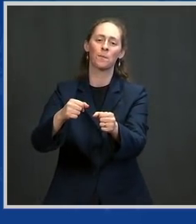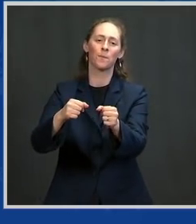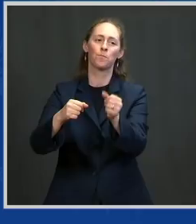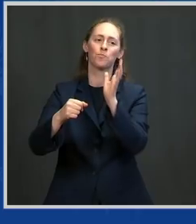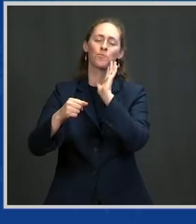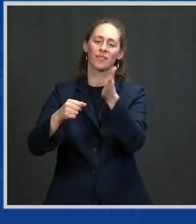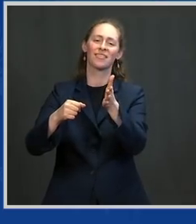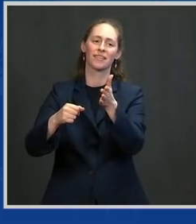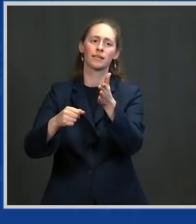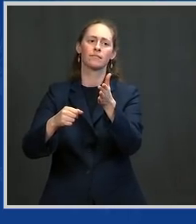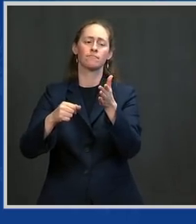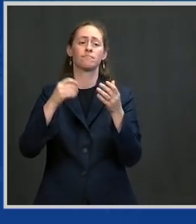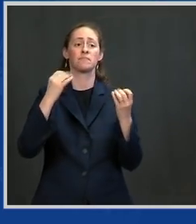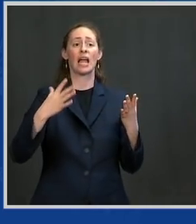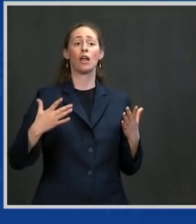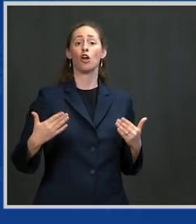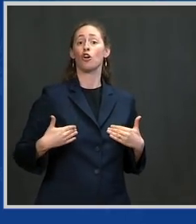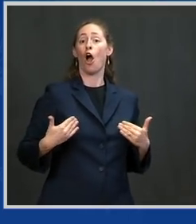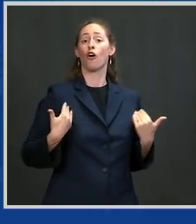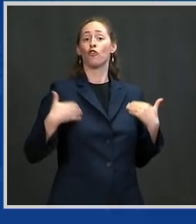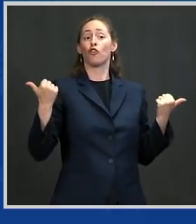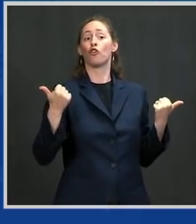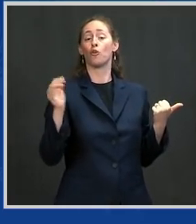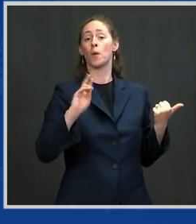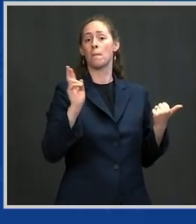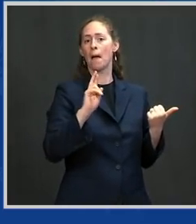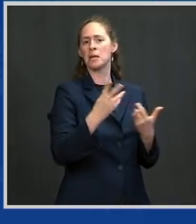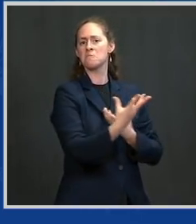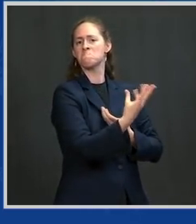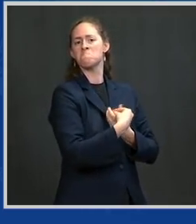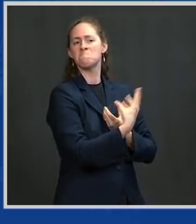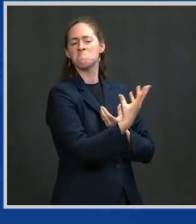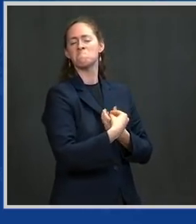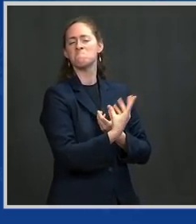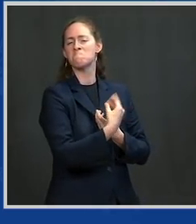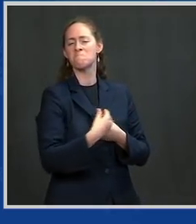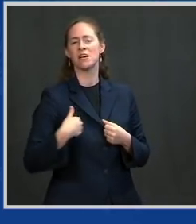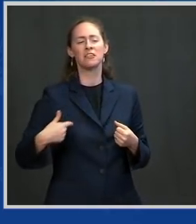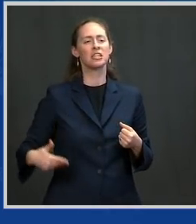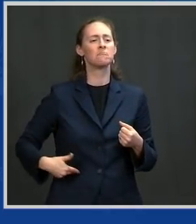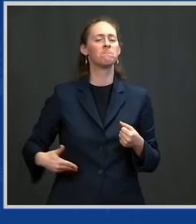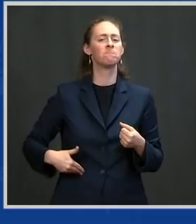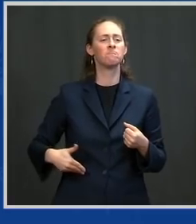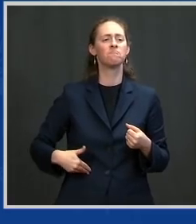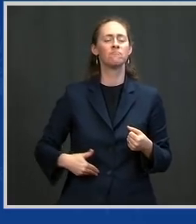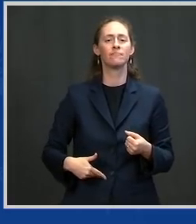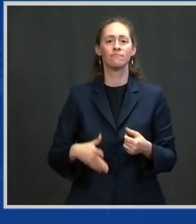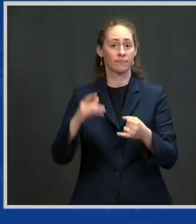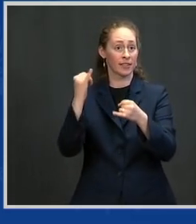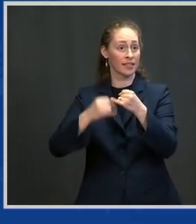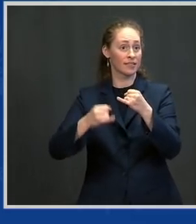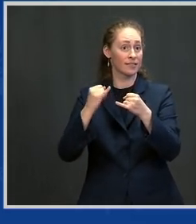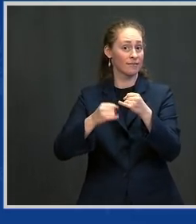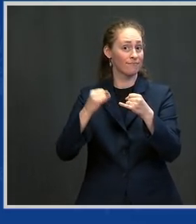Republicans who are coming up in the party. The President: And last question, Sebastian Smith of AFP.